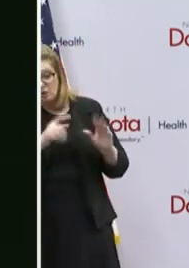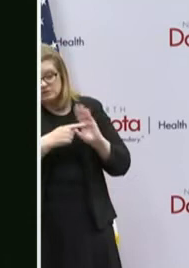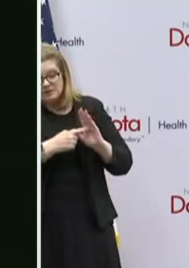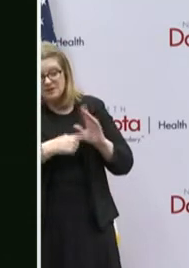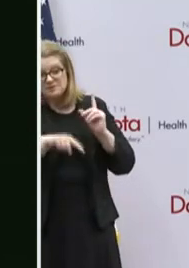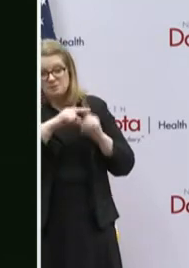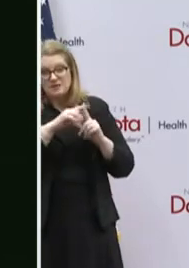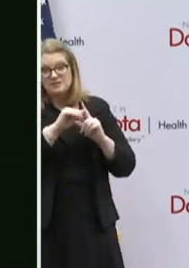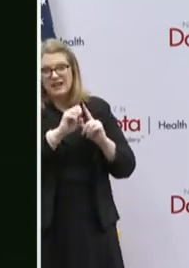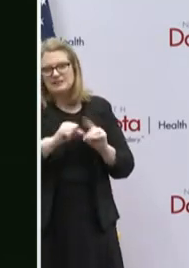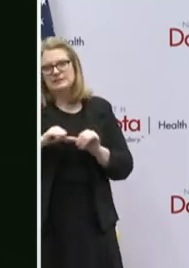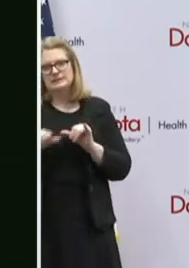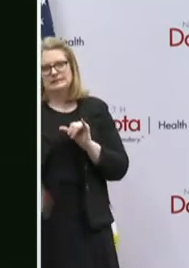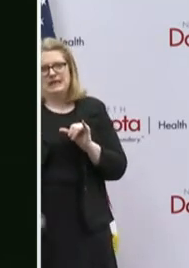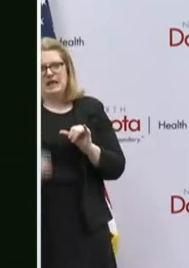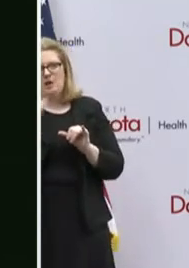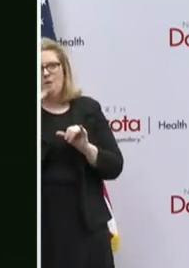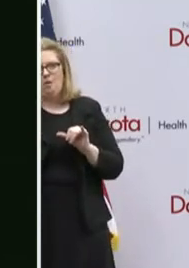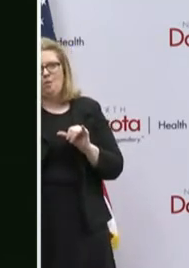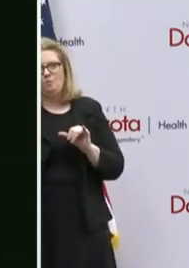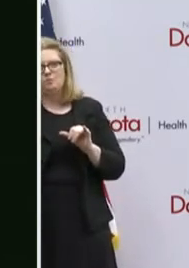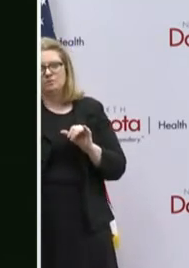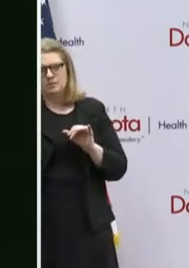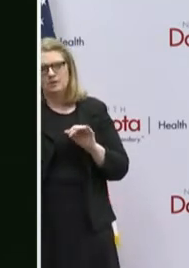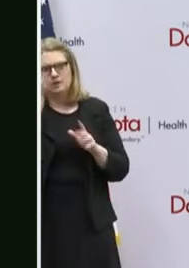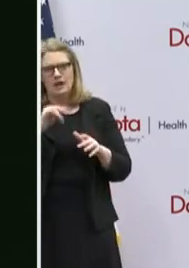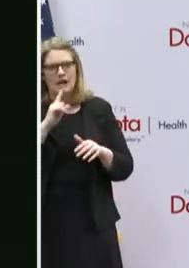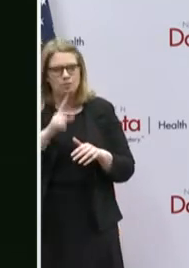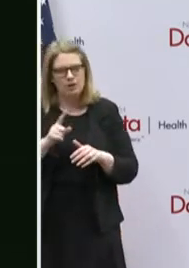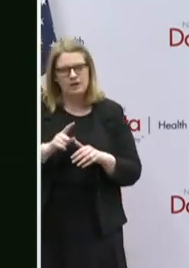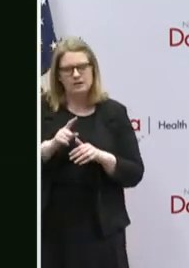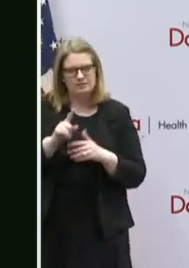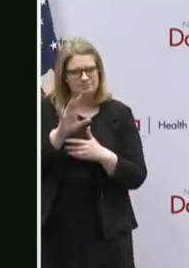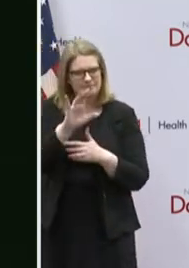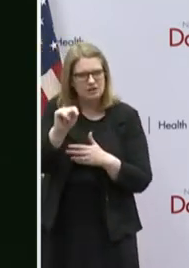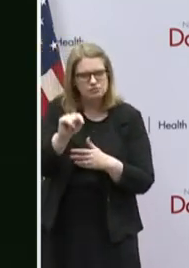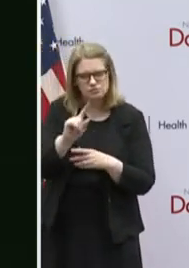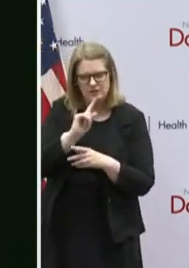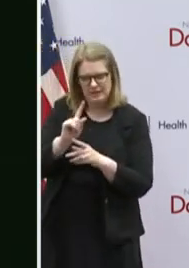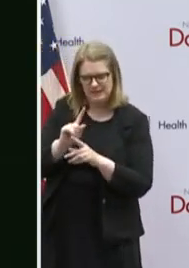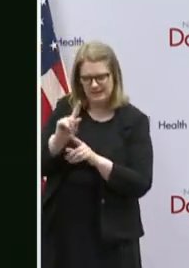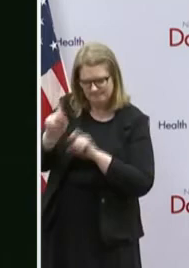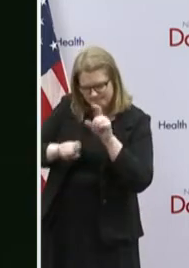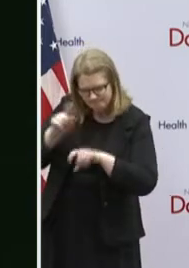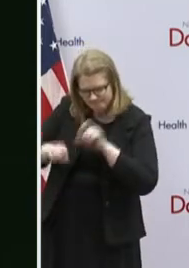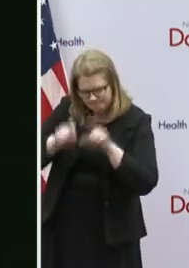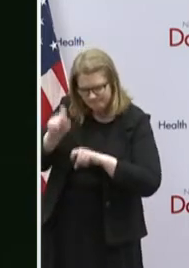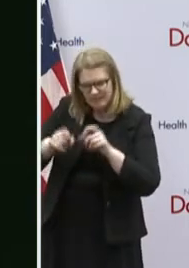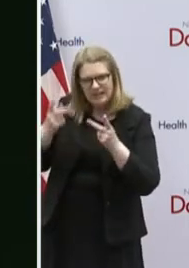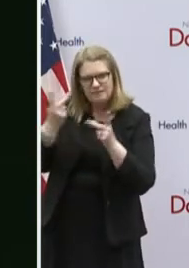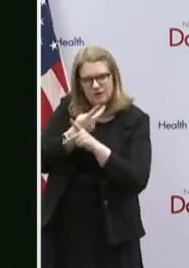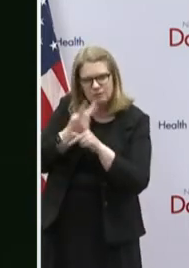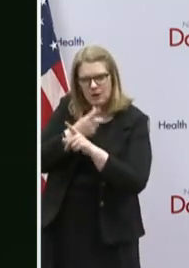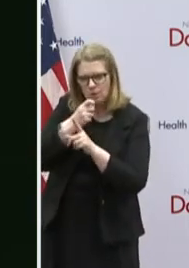CAN STOP THE SPREAD AND SO WE KNOW THAT TESTING AND CONTACT TRACING AND THEN TAKING THE APPROPRIATE ACTION RELATIVE TO